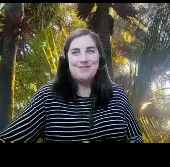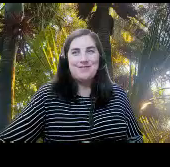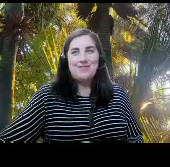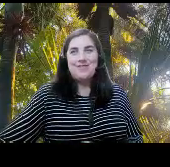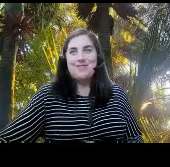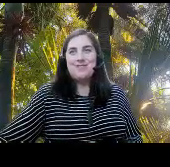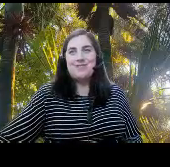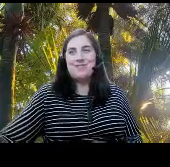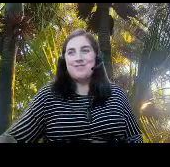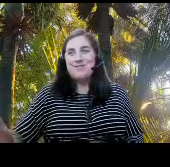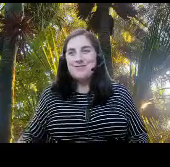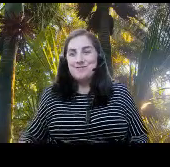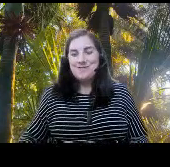Thank you, Rachel, too.